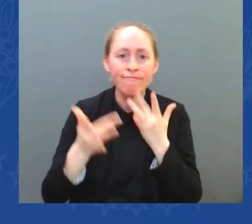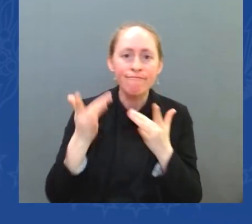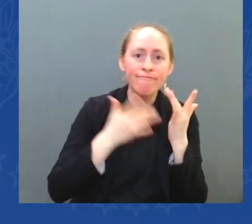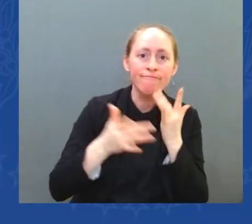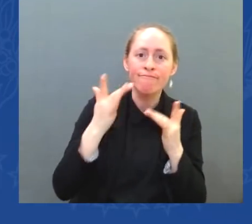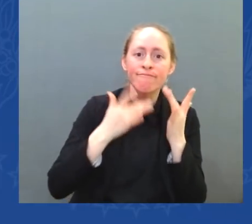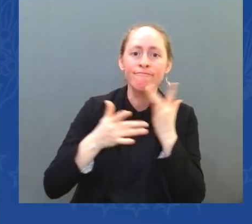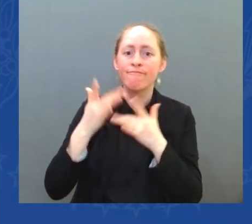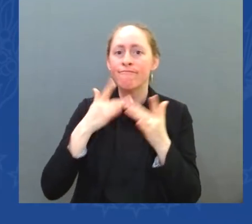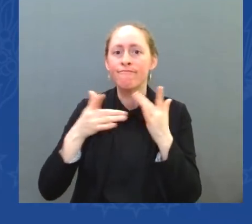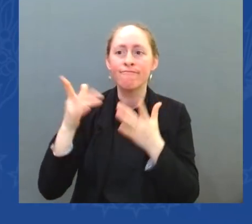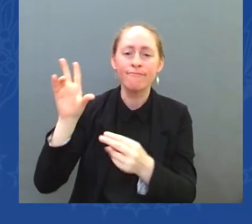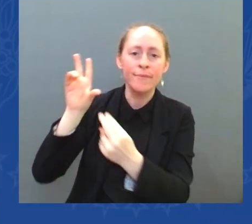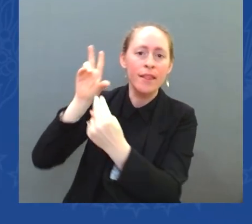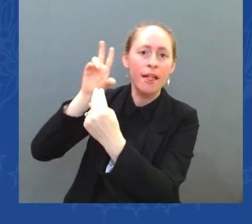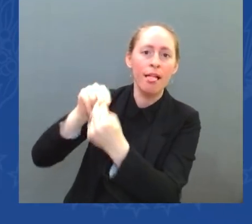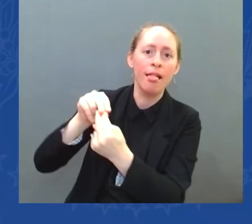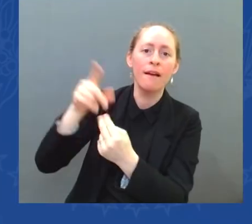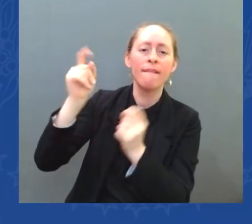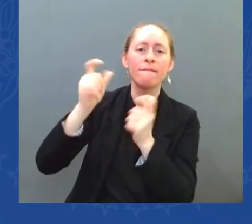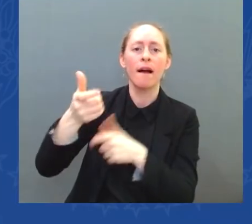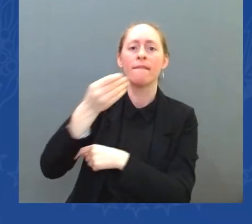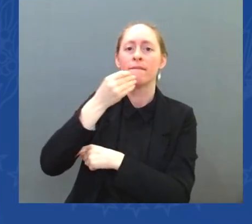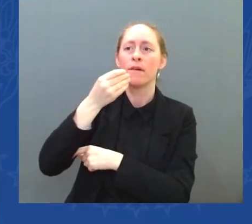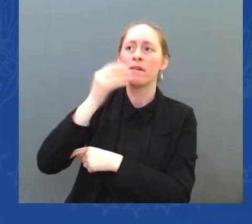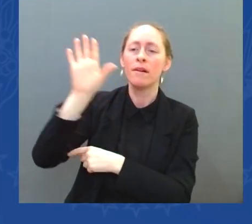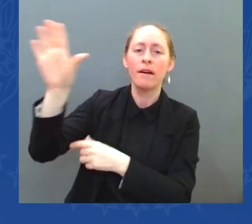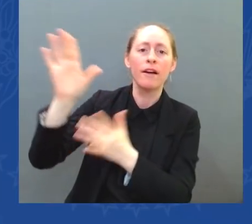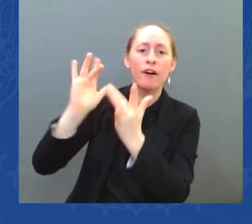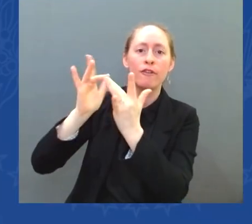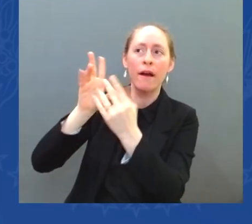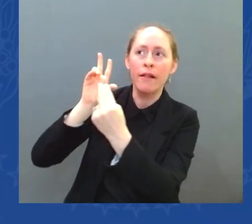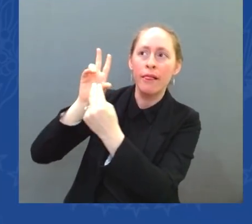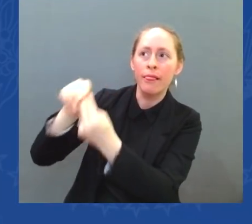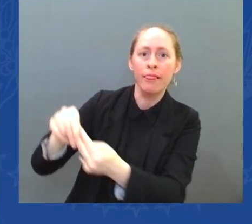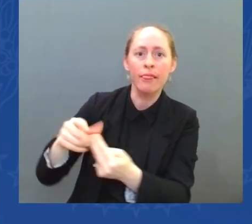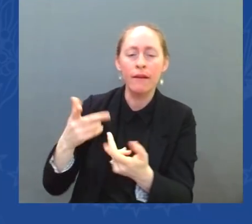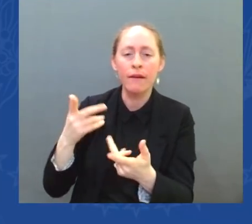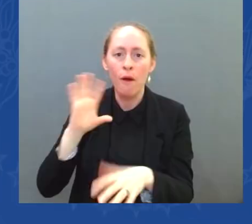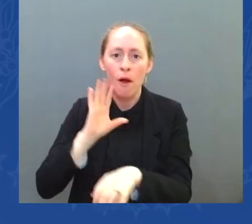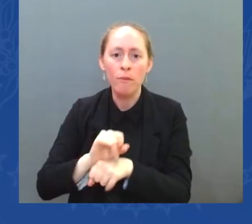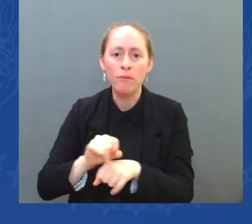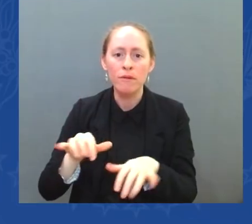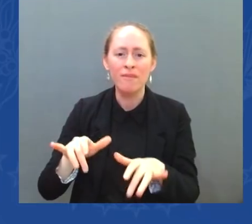Think about that. The United States of America. We're the guys that came up with all of this stuff.